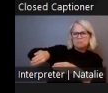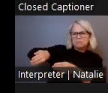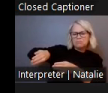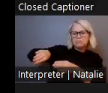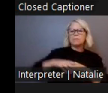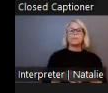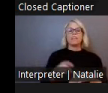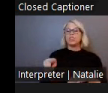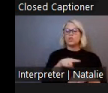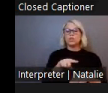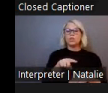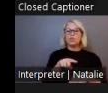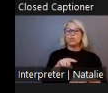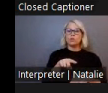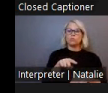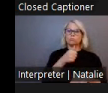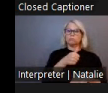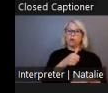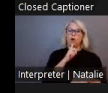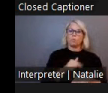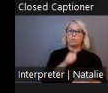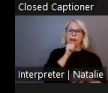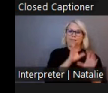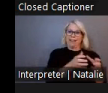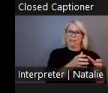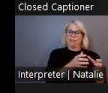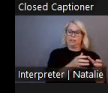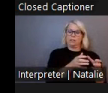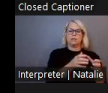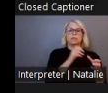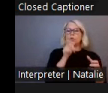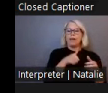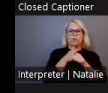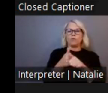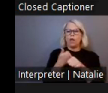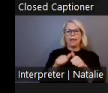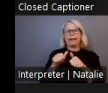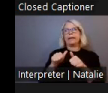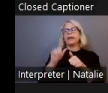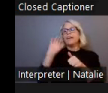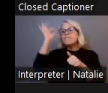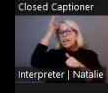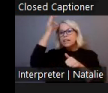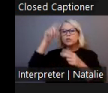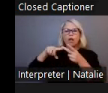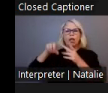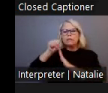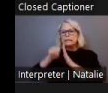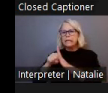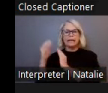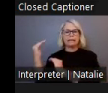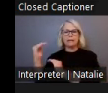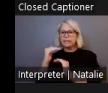You are a private entity, you are not subject to any federal or state limitation or rules,